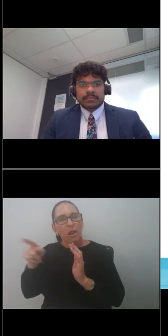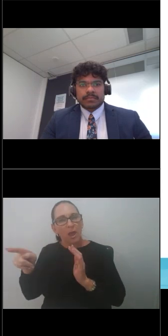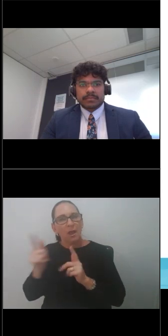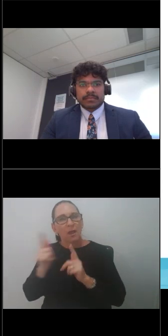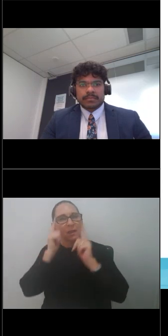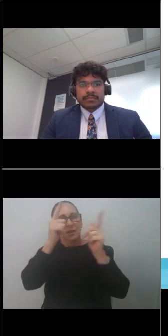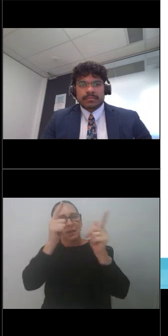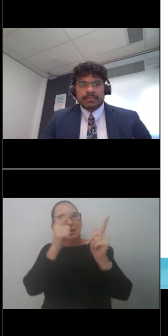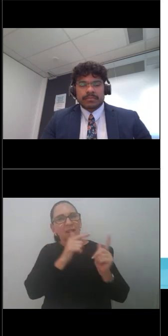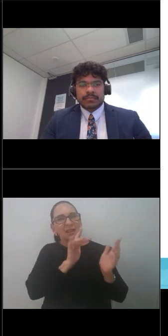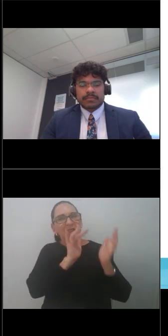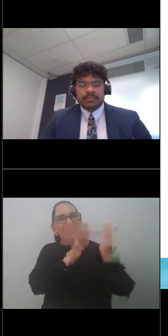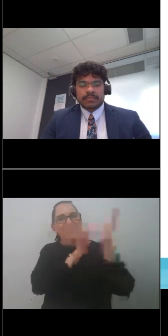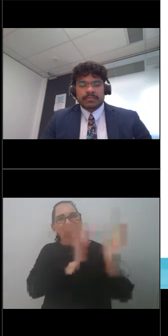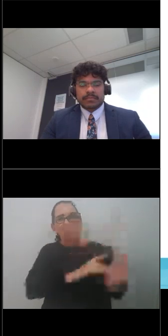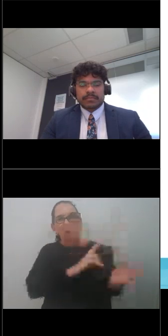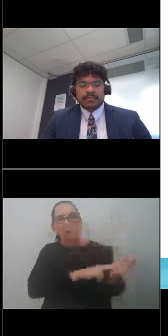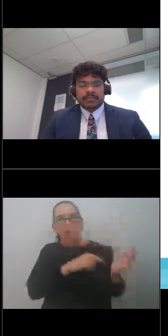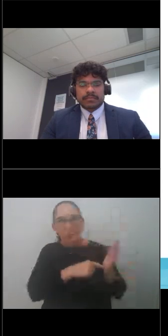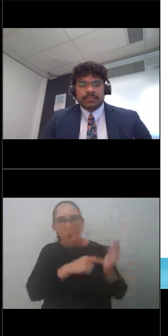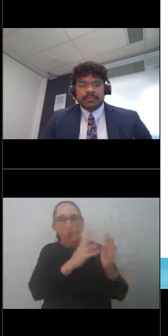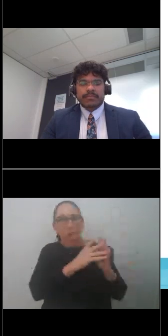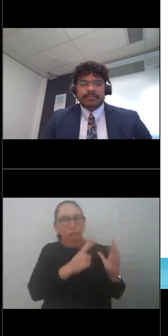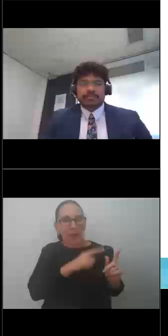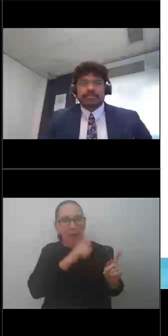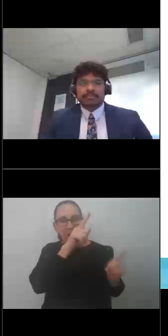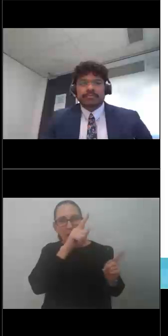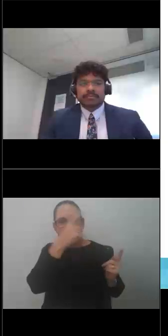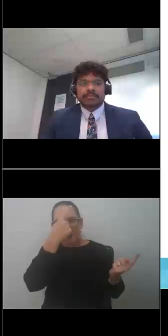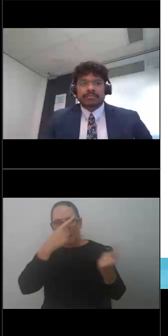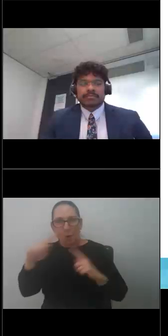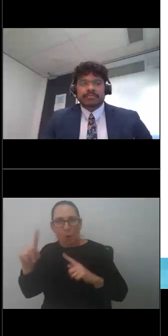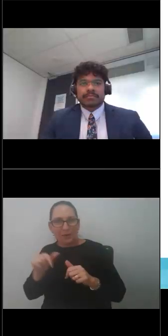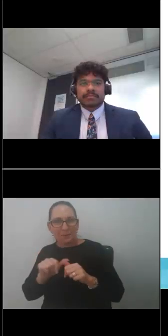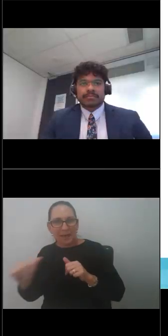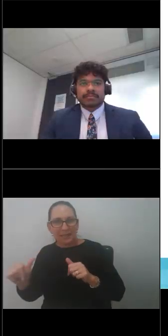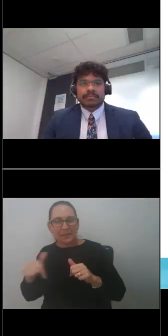we decided to give it a best practice guidelines and which is what we actually go through as part